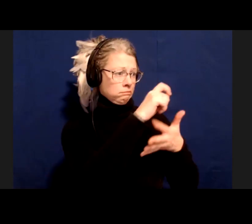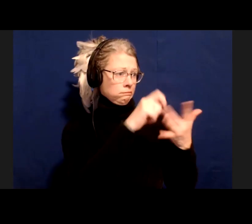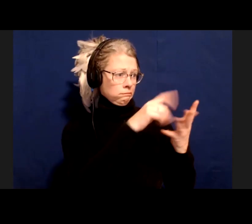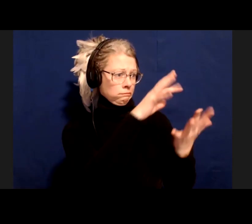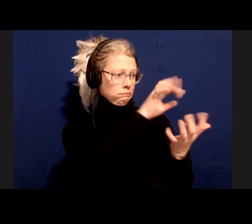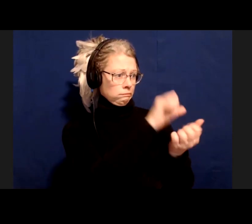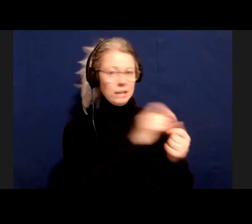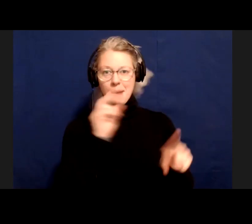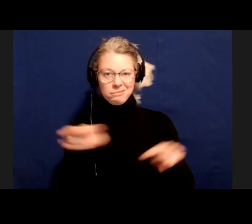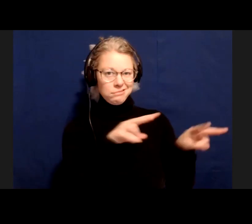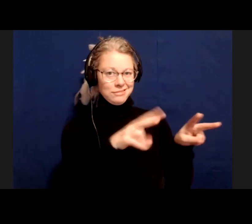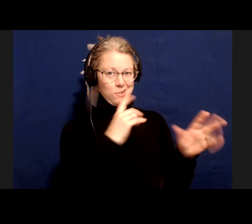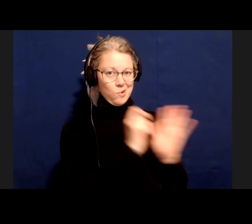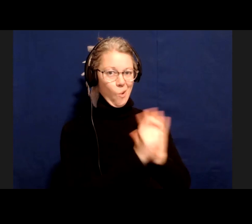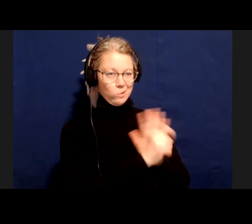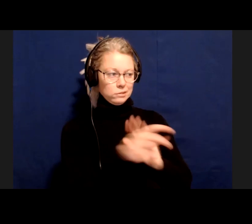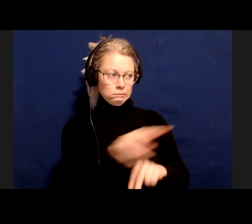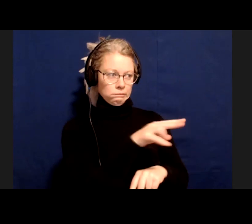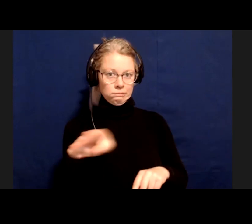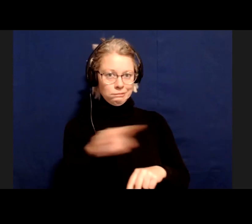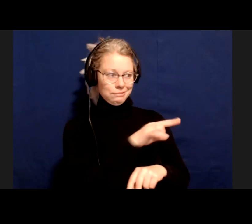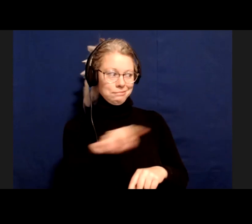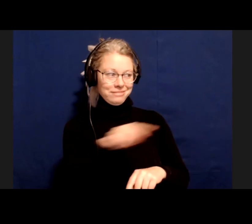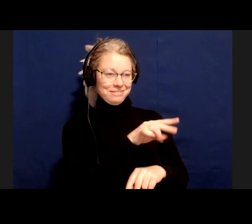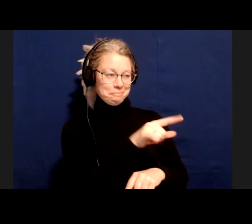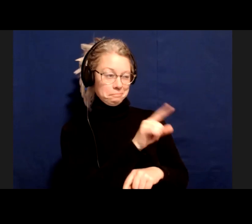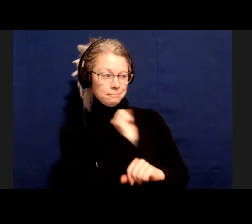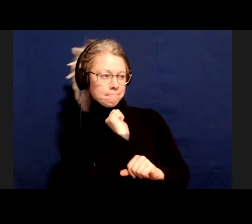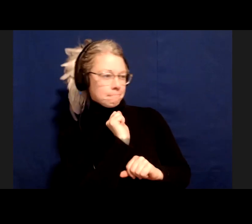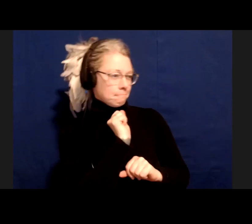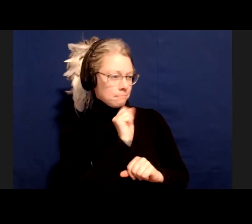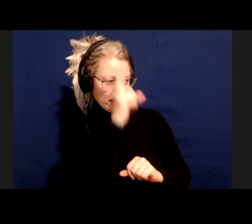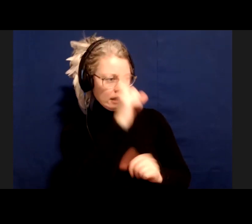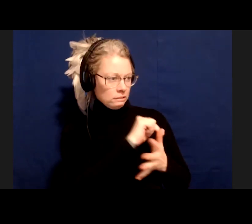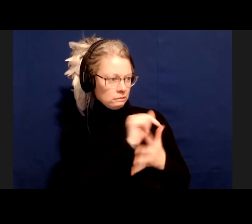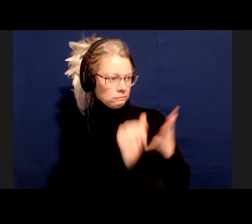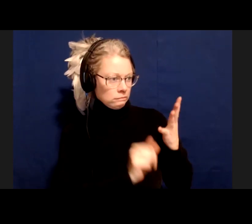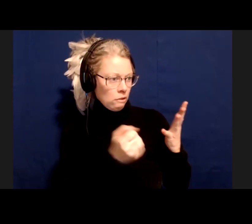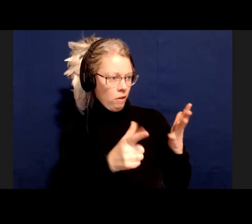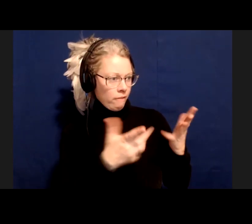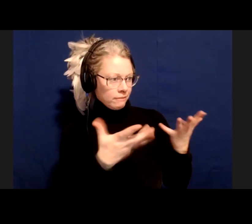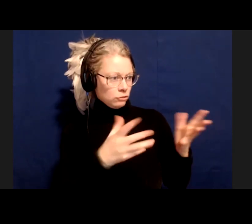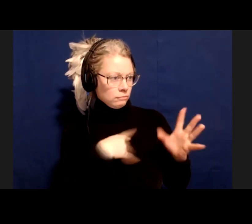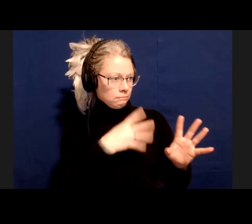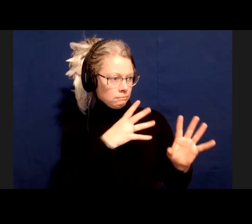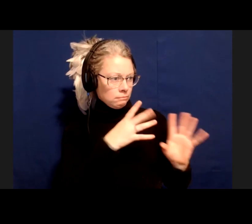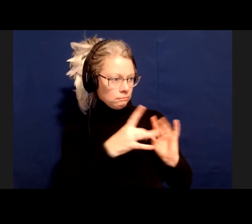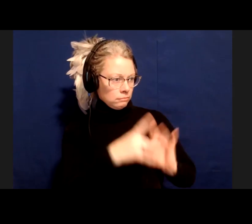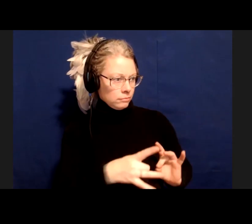me looking over, I'm looking at my second screen here. So to begin today's proceedings,